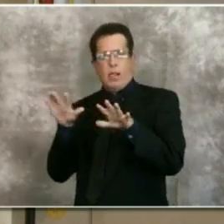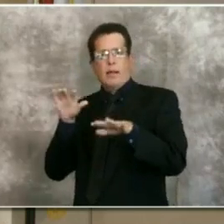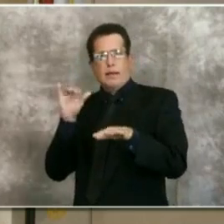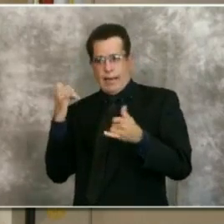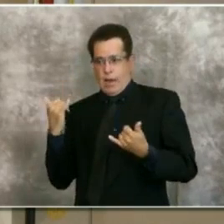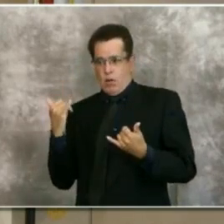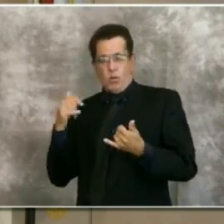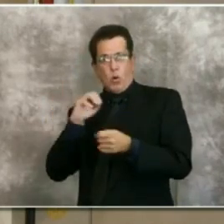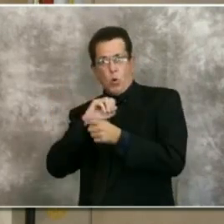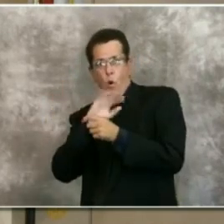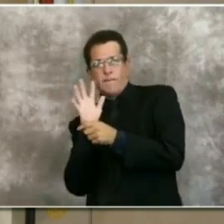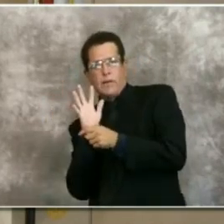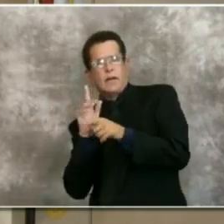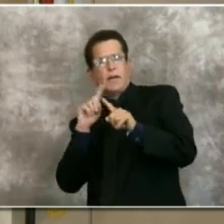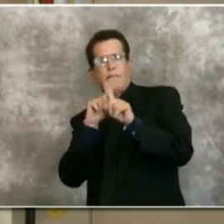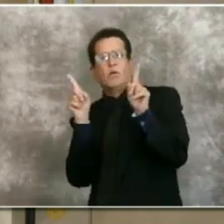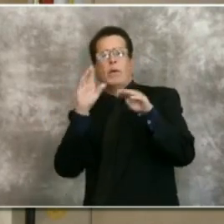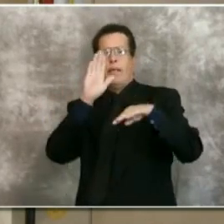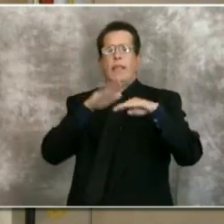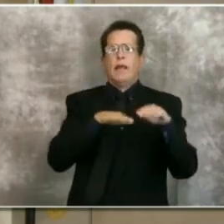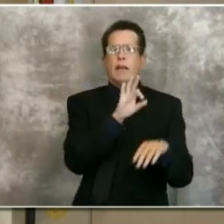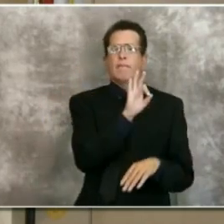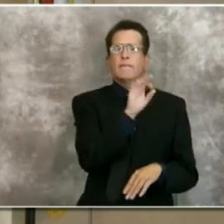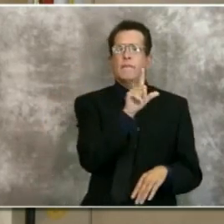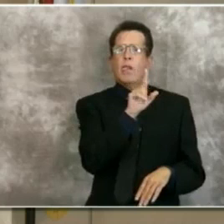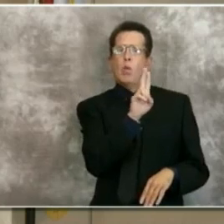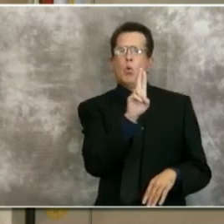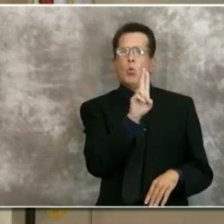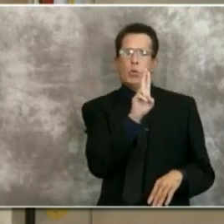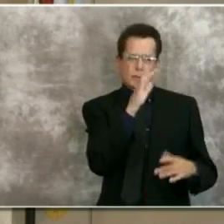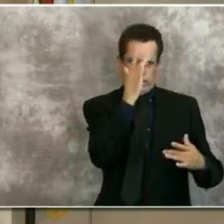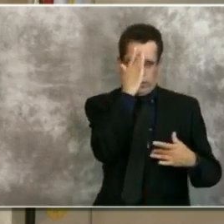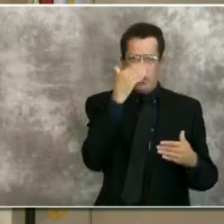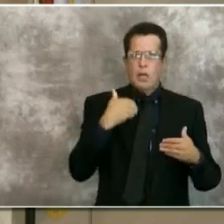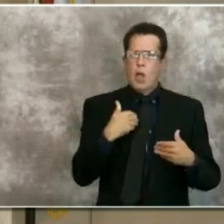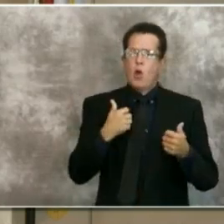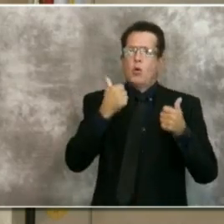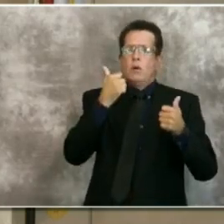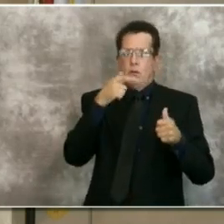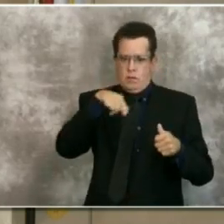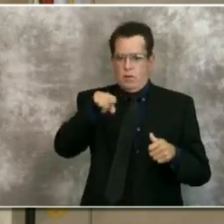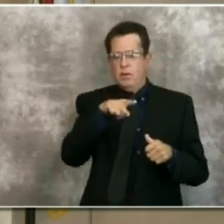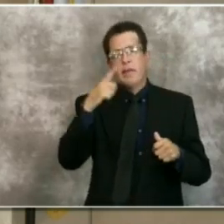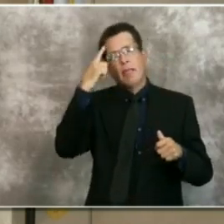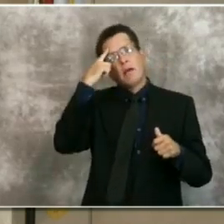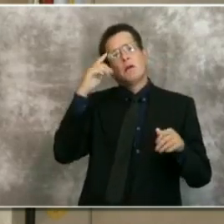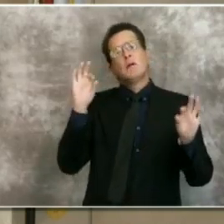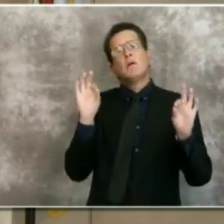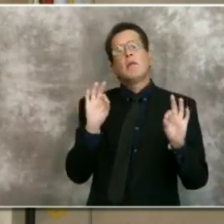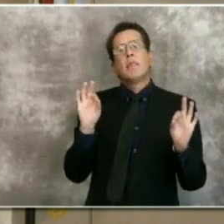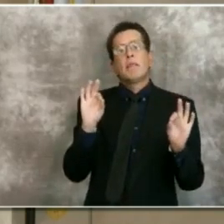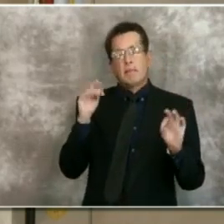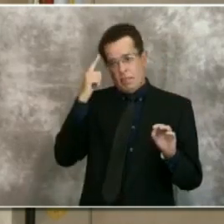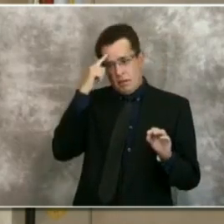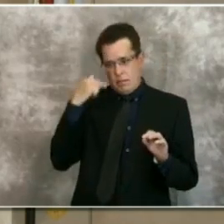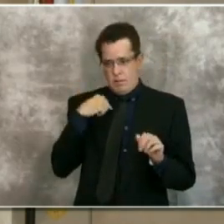IS. BUT I THINK WHAT. IS REALLY FUNDAMENTAL IS TO UNDERSTAND THE DIFFERENCES IN THIS STILLNESS COMPARED TO WHAT WE THINK OF THE. AS A FLU